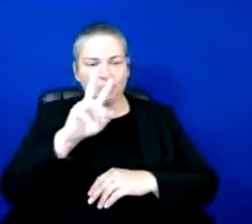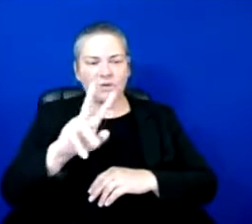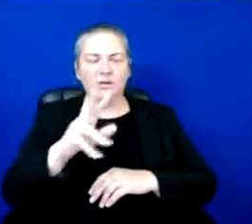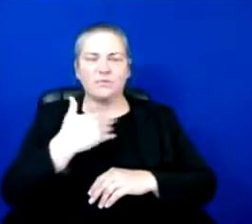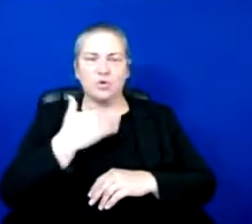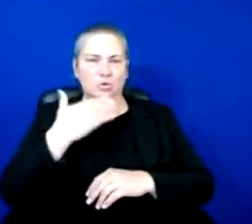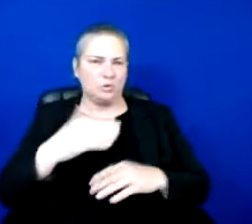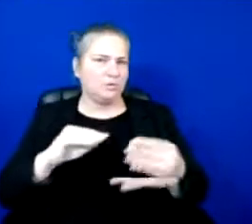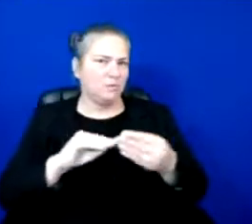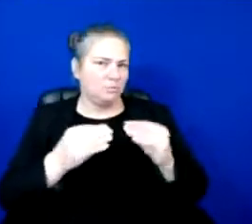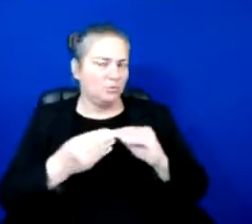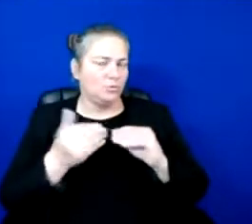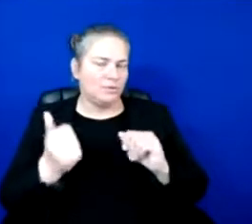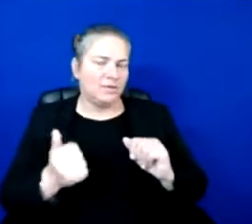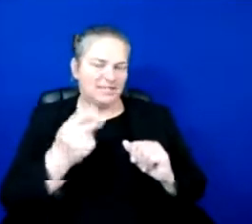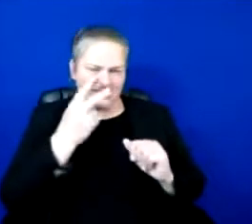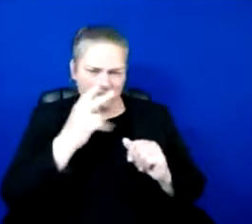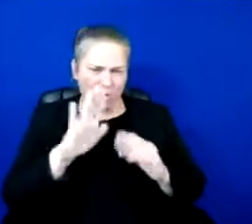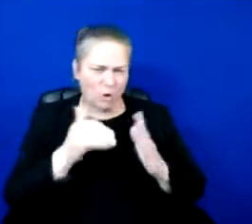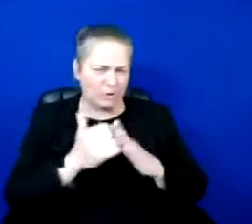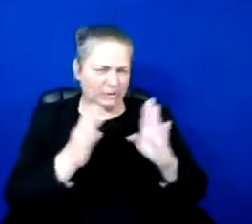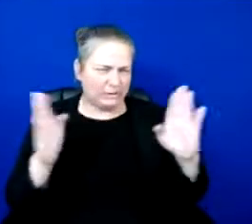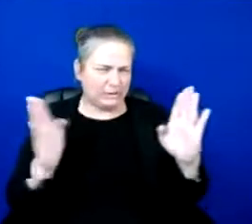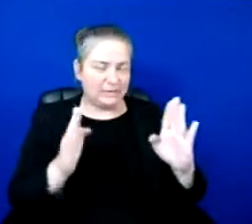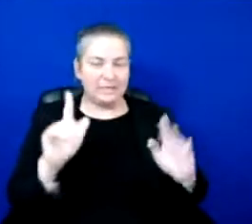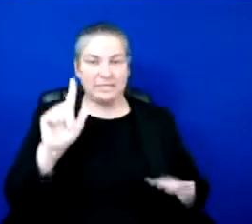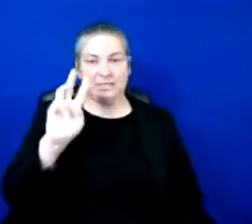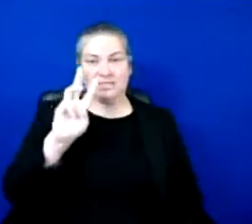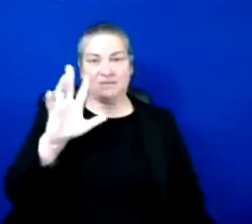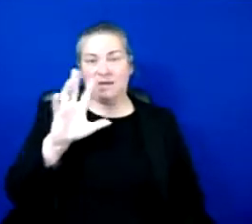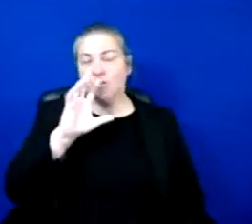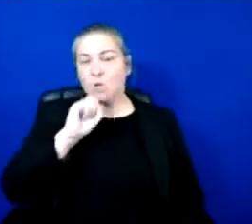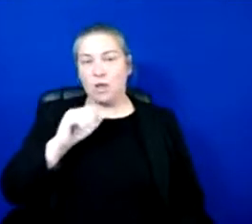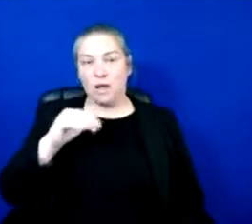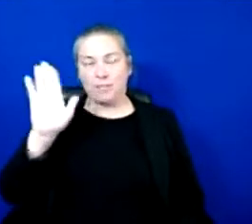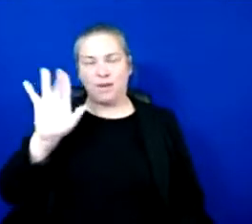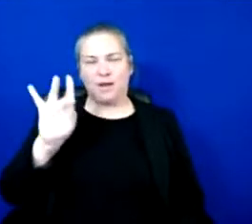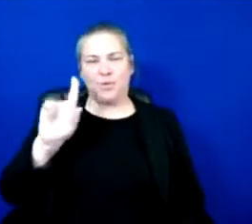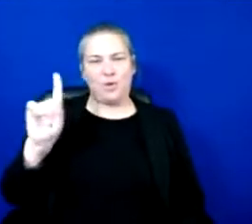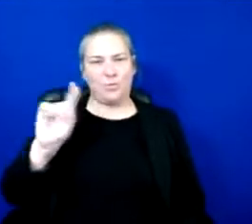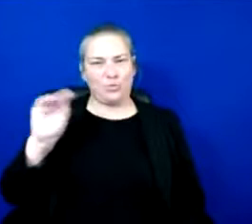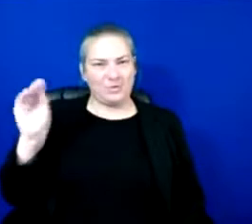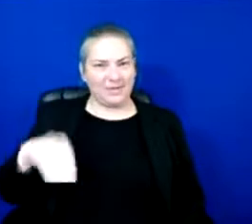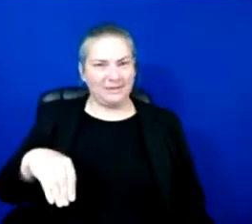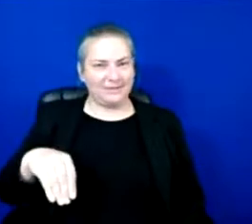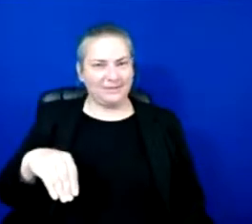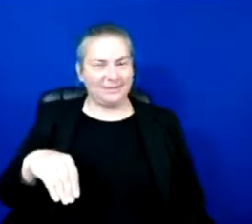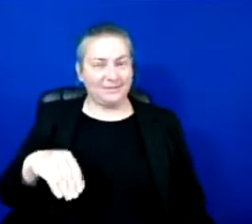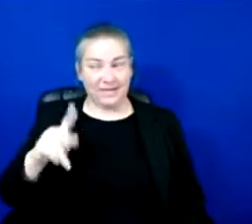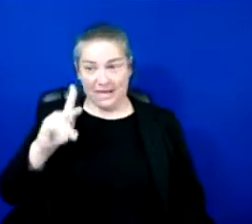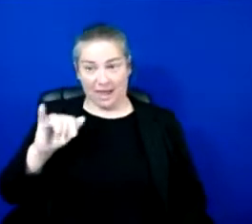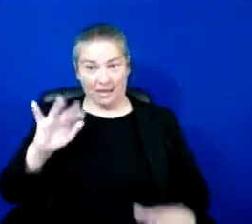see it all 65 year olds and up. We're now 81% of all Kentucky ins 65 and up